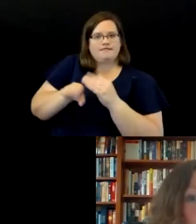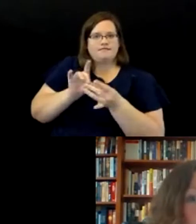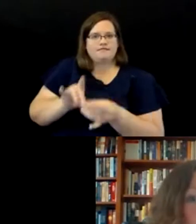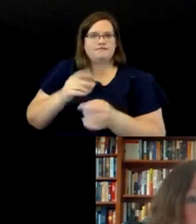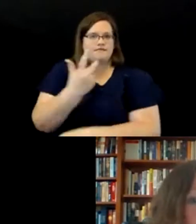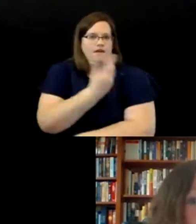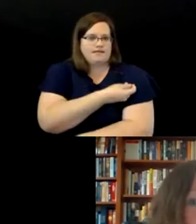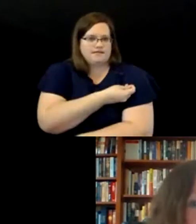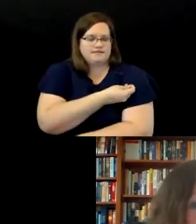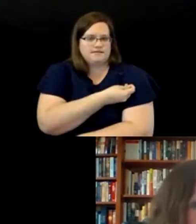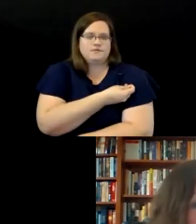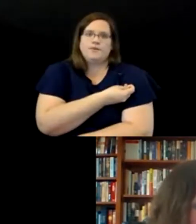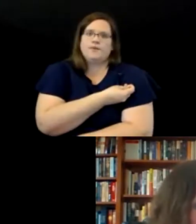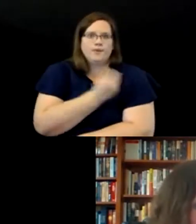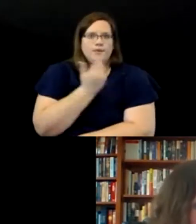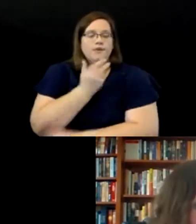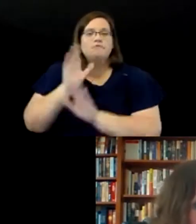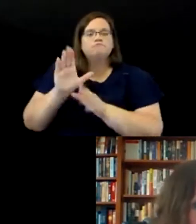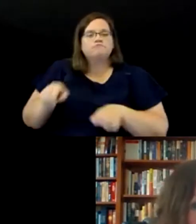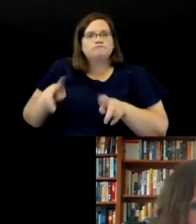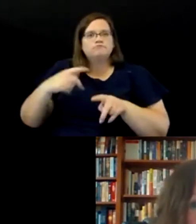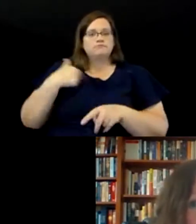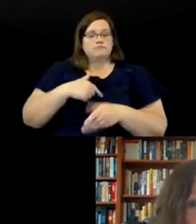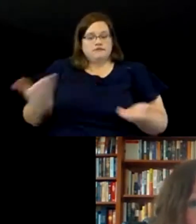which has been a great opportunity for us here in Vermont to learn what our